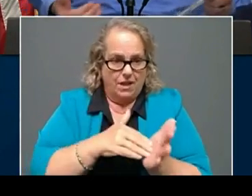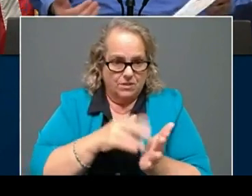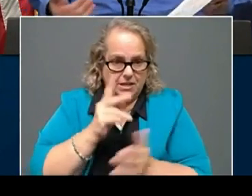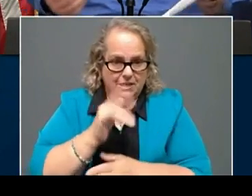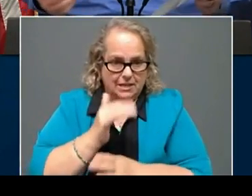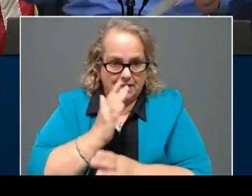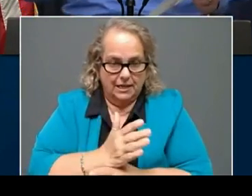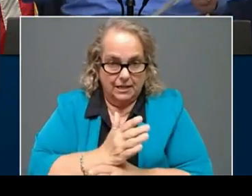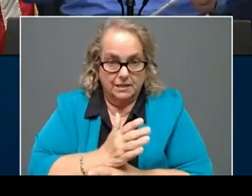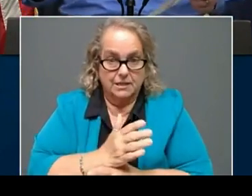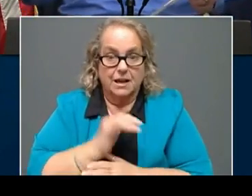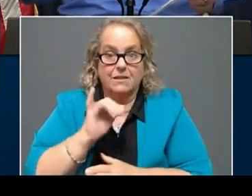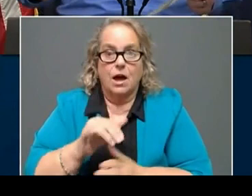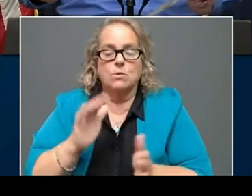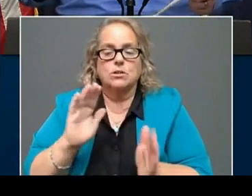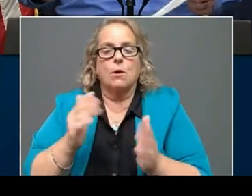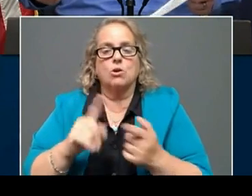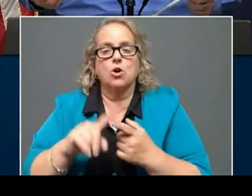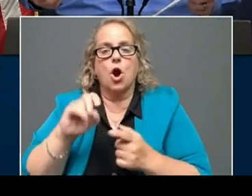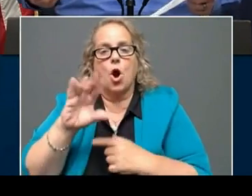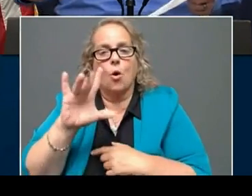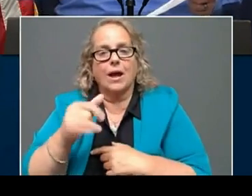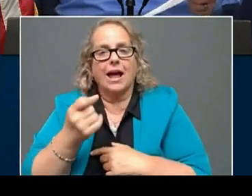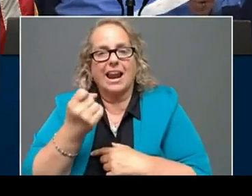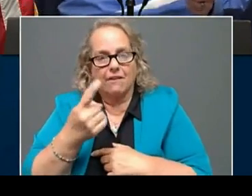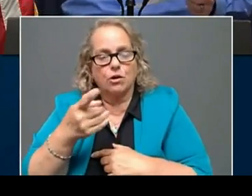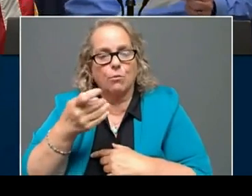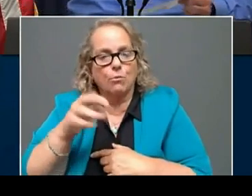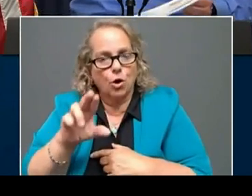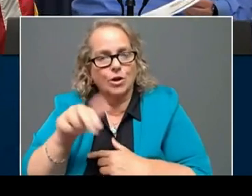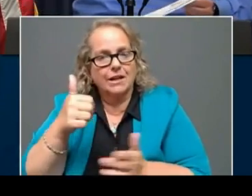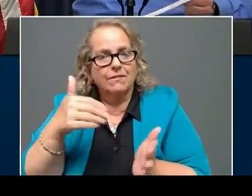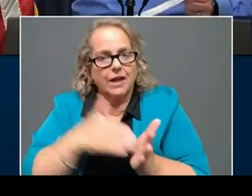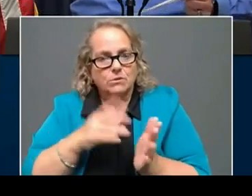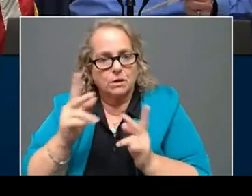compared to only 11 per 10,000 people who were vaccinated in the blue bars.